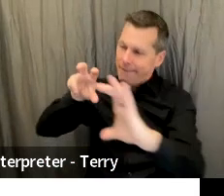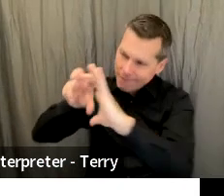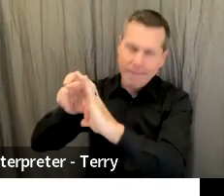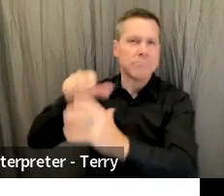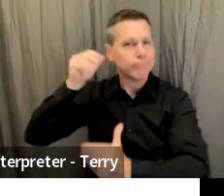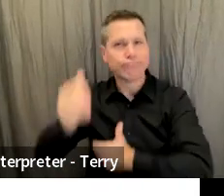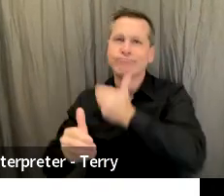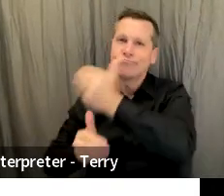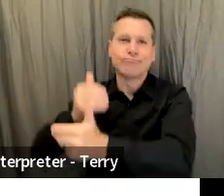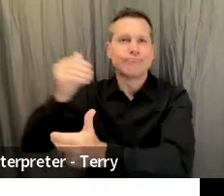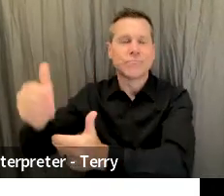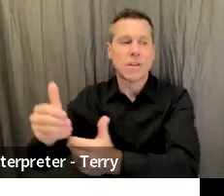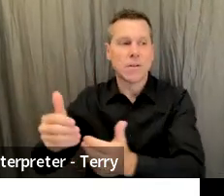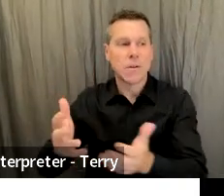as little or as much as you need.